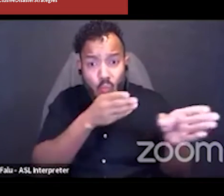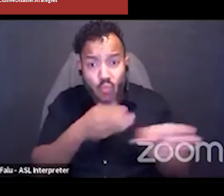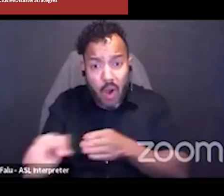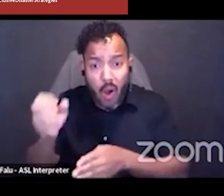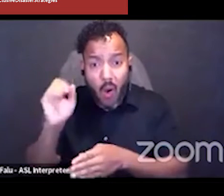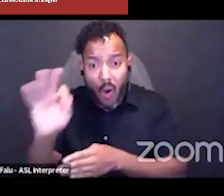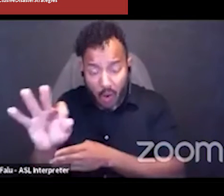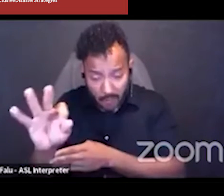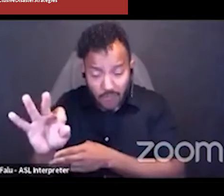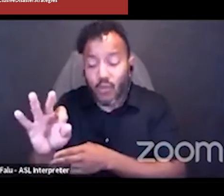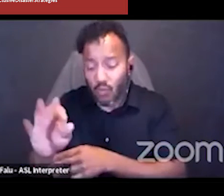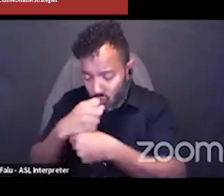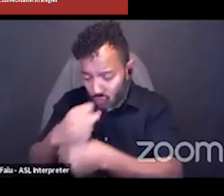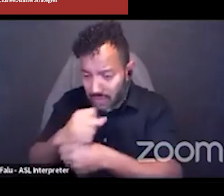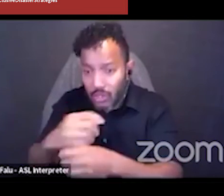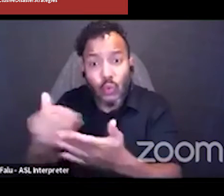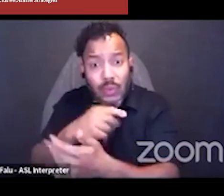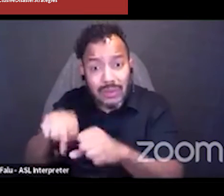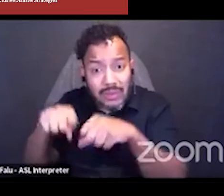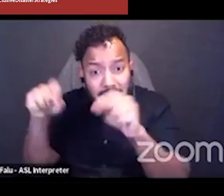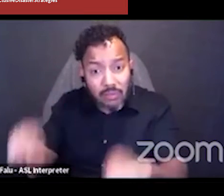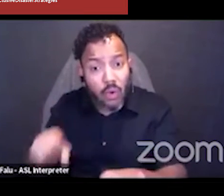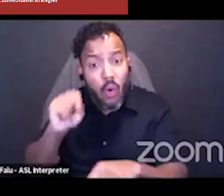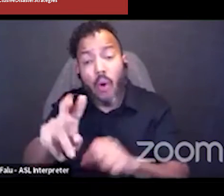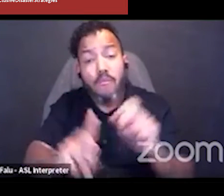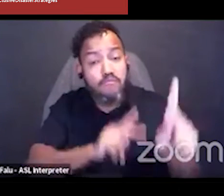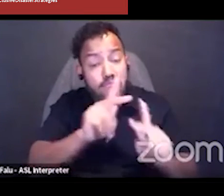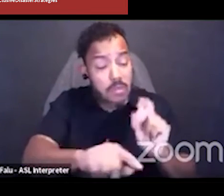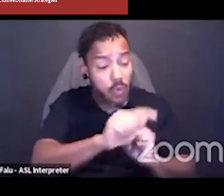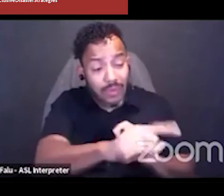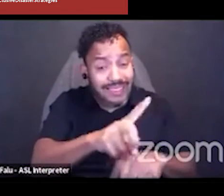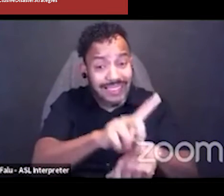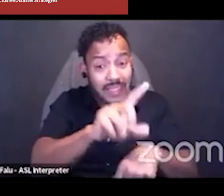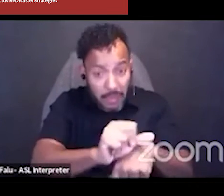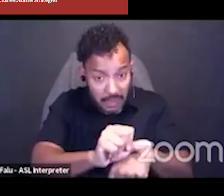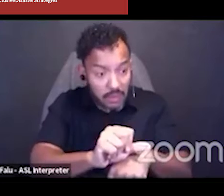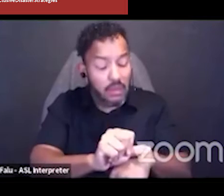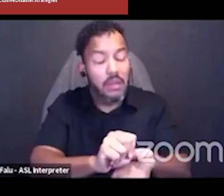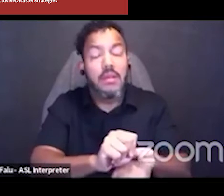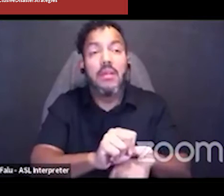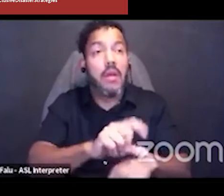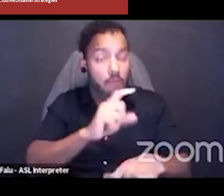ways for people with disabilities to be at the tables, to be decision makers, to be leaders